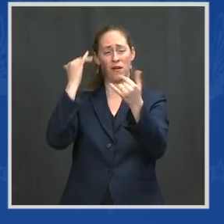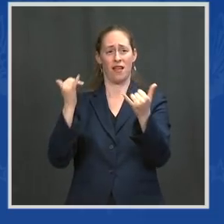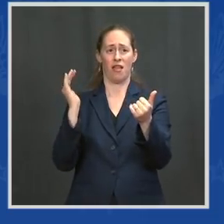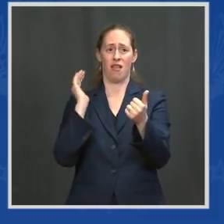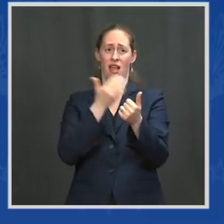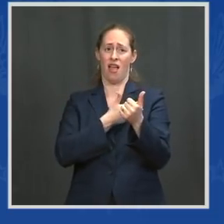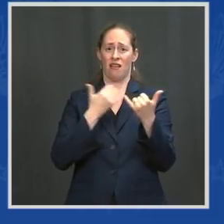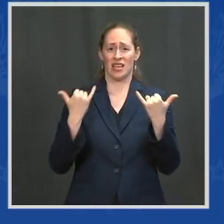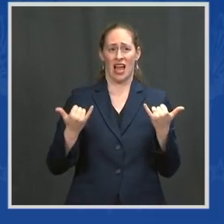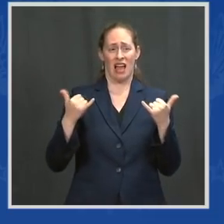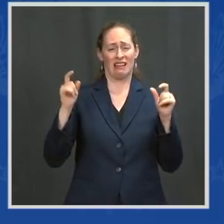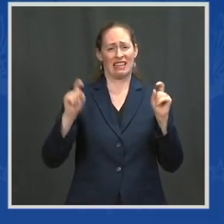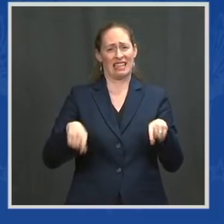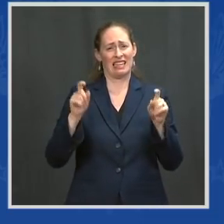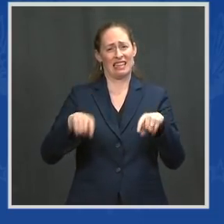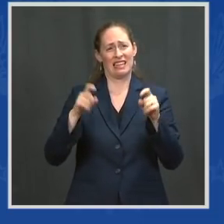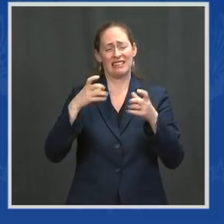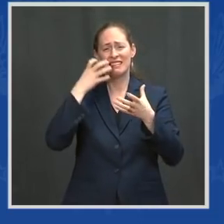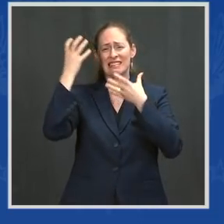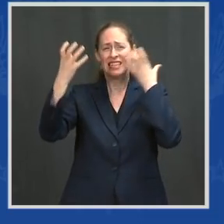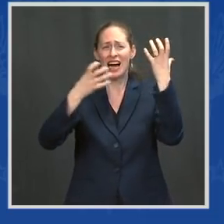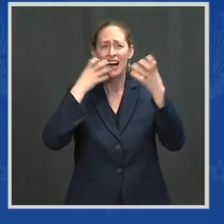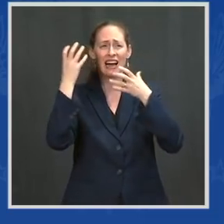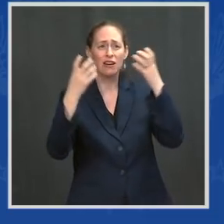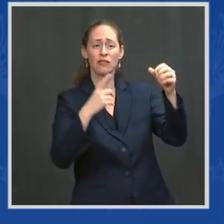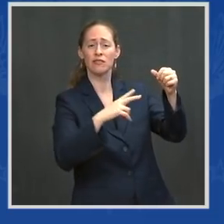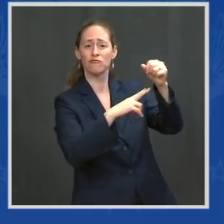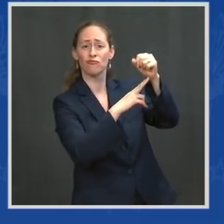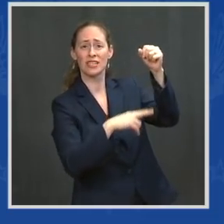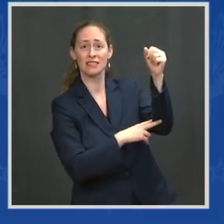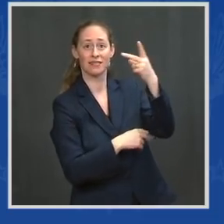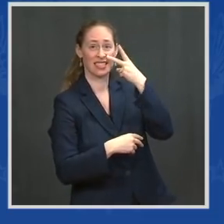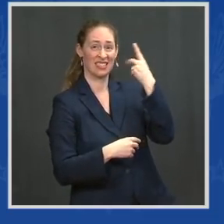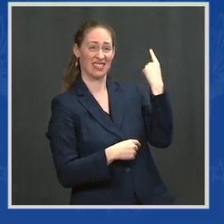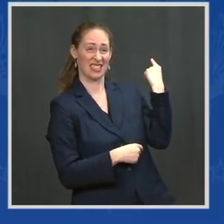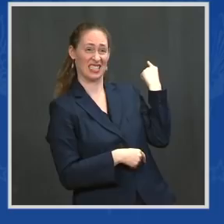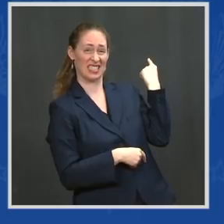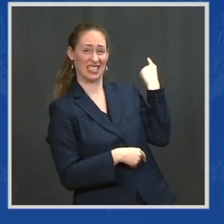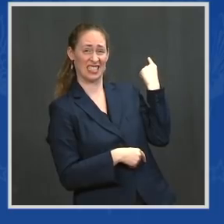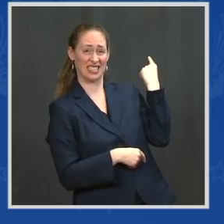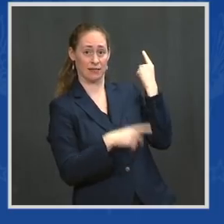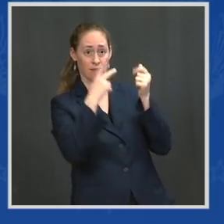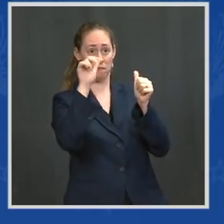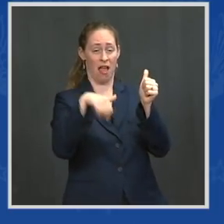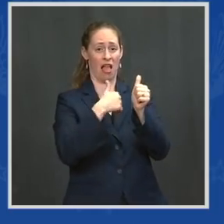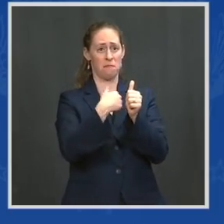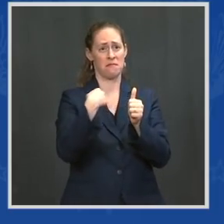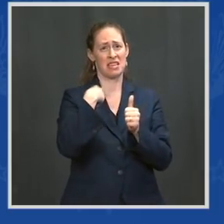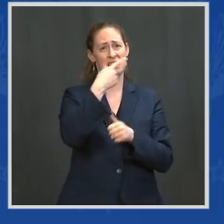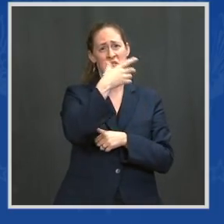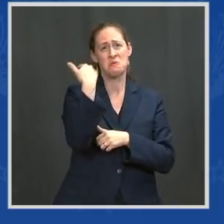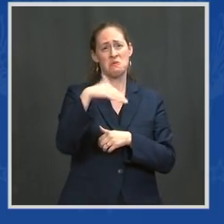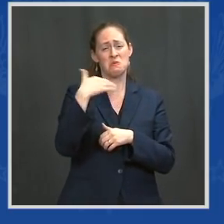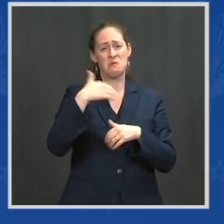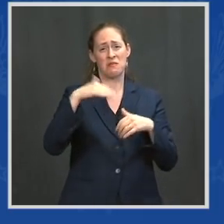The bridge behind me is a fitting example of that. Louisiana roads and bridges infrastructure right now